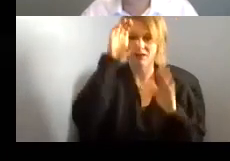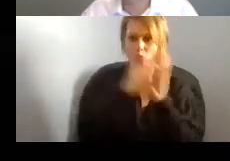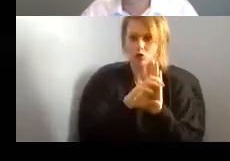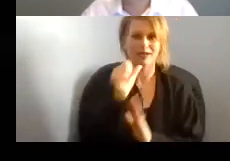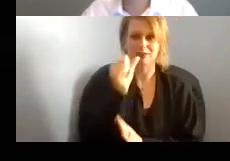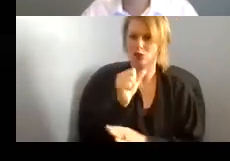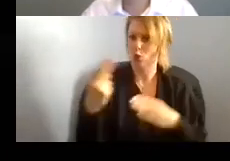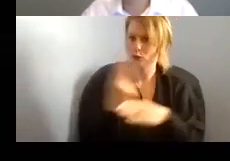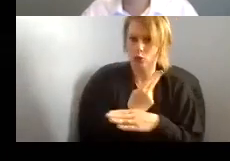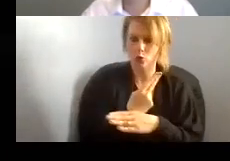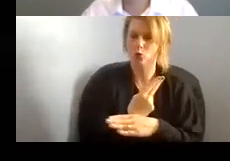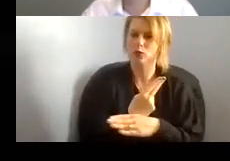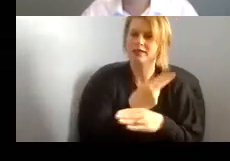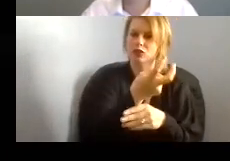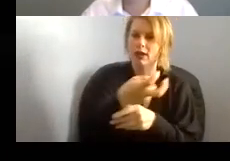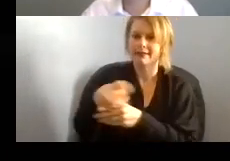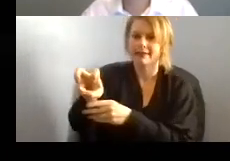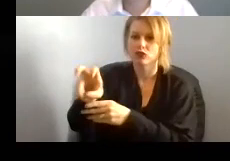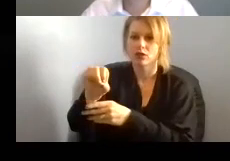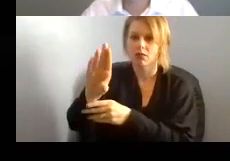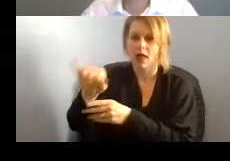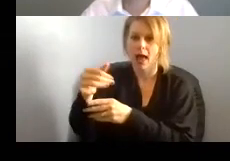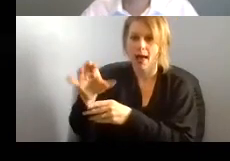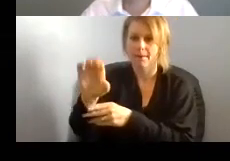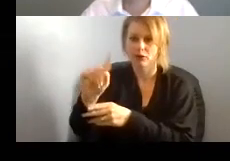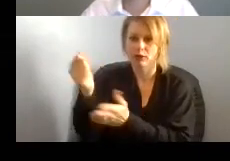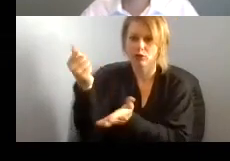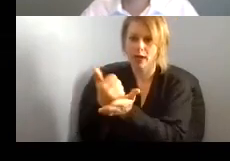occurred to help them with their grief, because of their culture and because